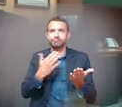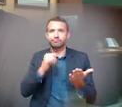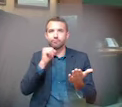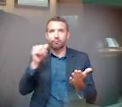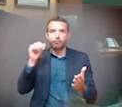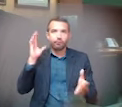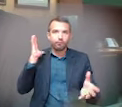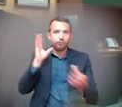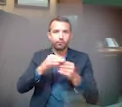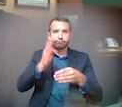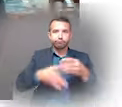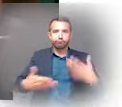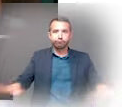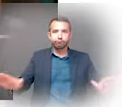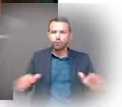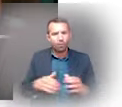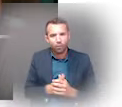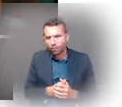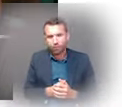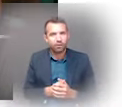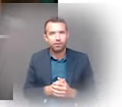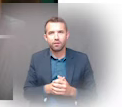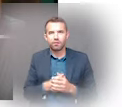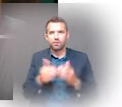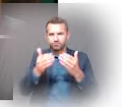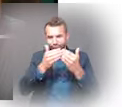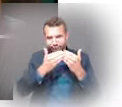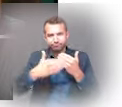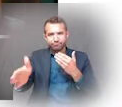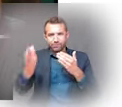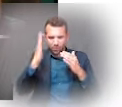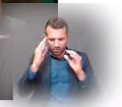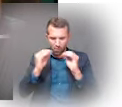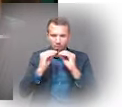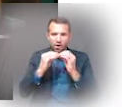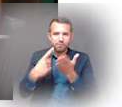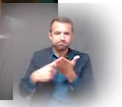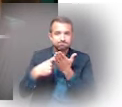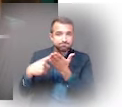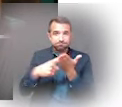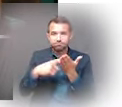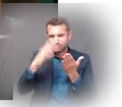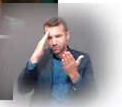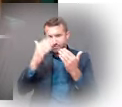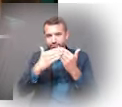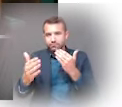Diane: No. >> Anil: -- that you're [crosstalk] in a way that can continue the conversation moving forward. And I think that's what's important, that we've got to get to a place where